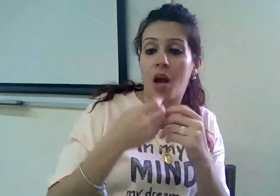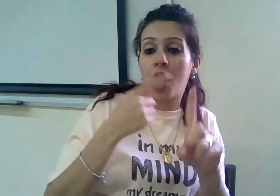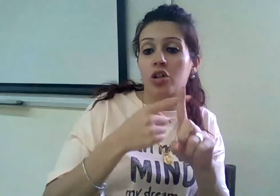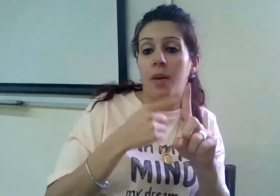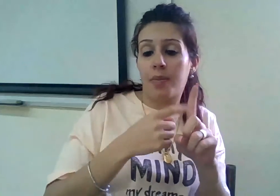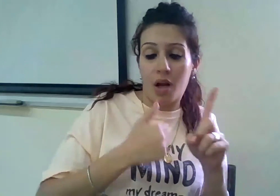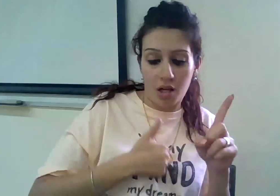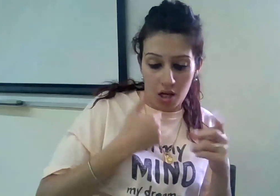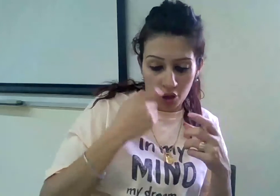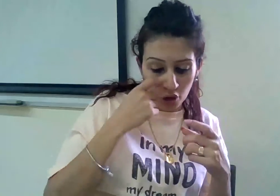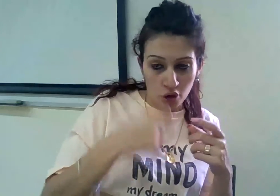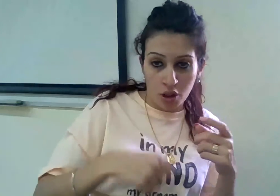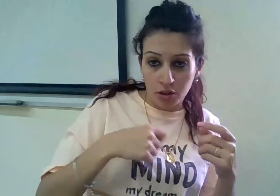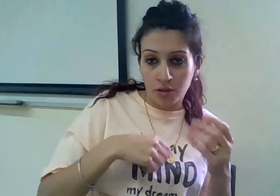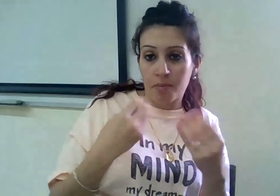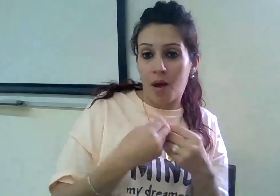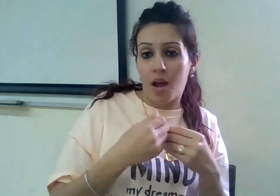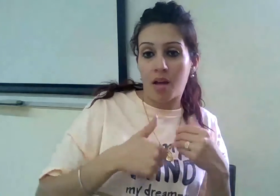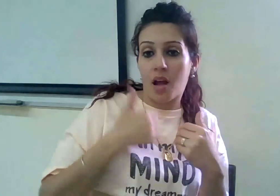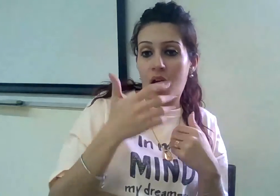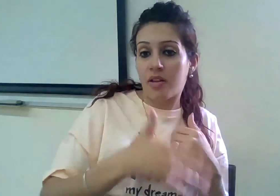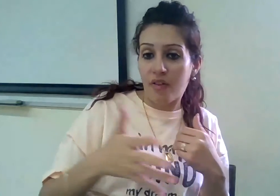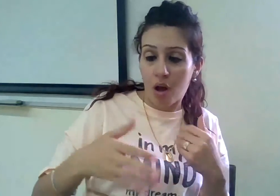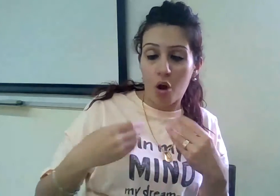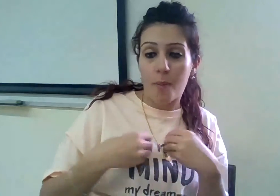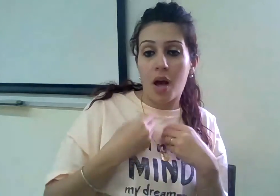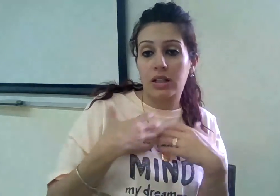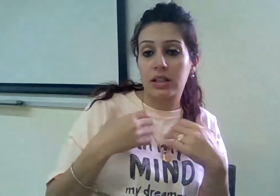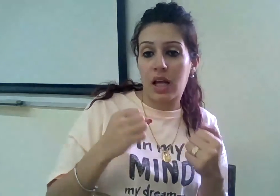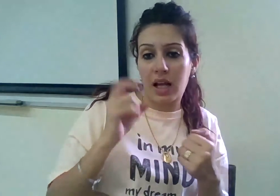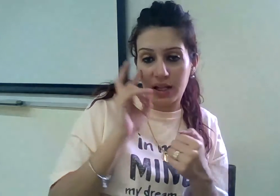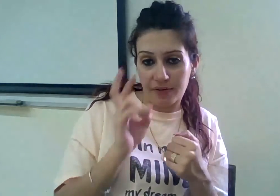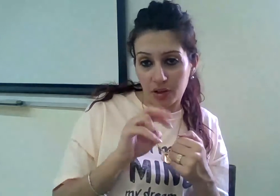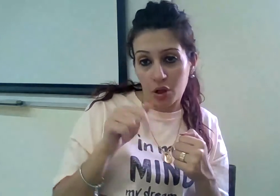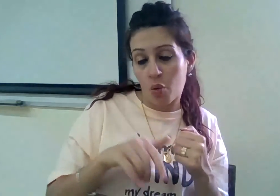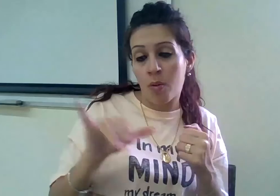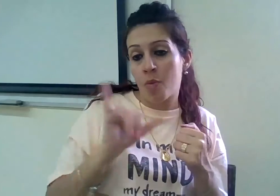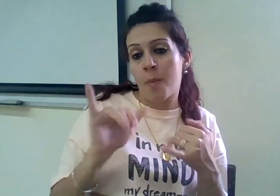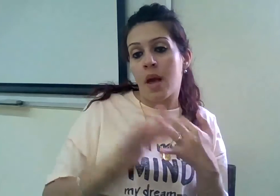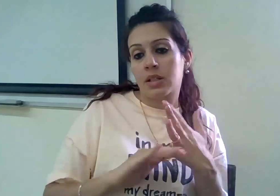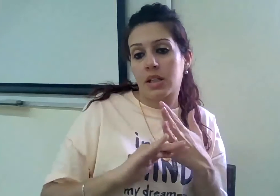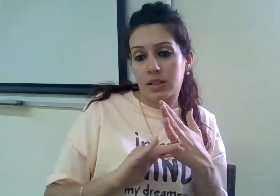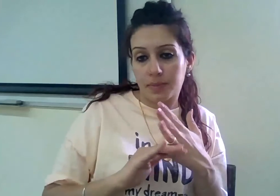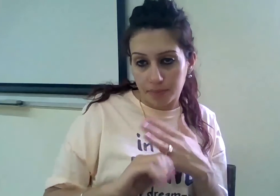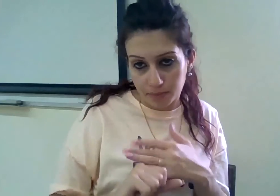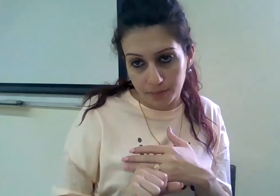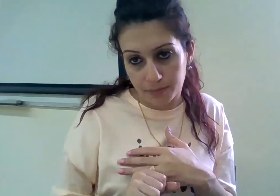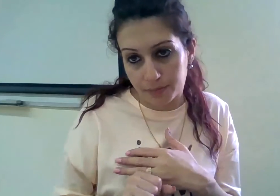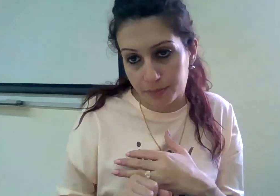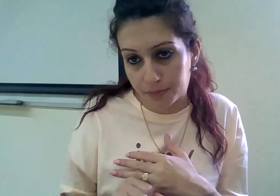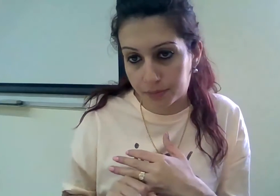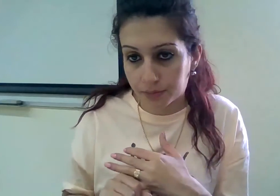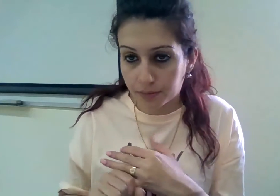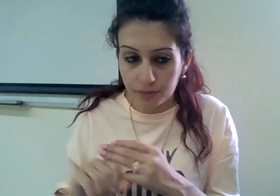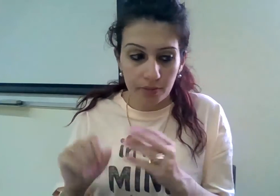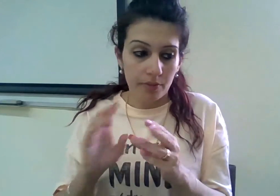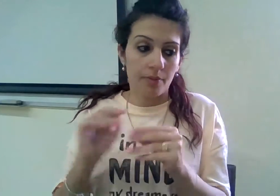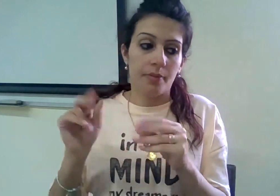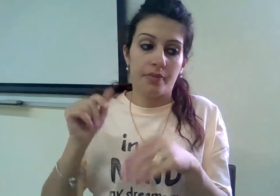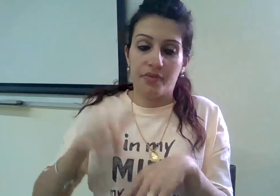Ayman wrote, basically in times of crisis, children education and learning conditions differ,